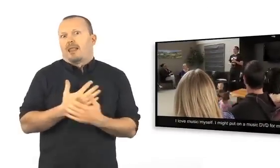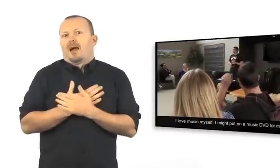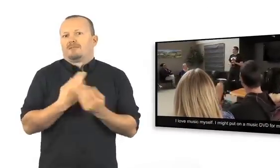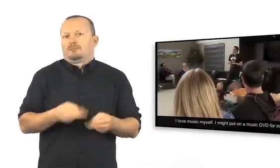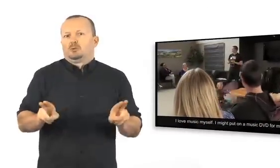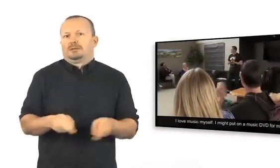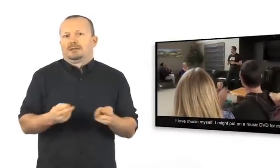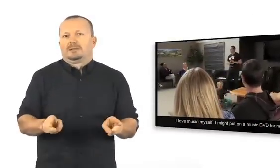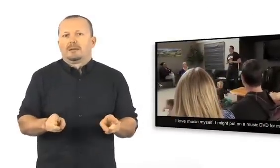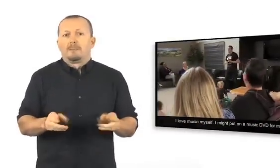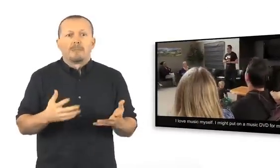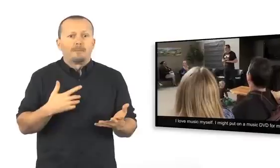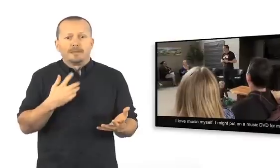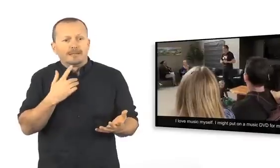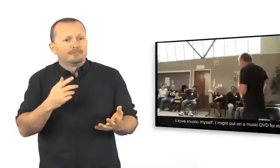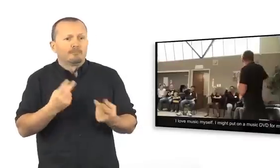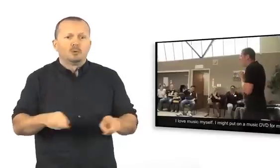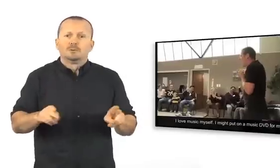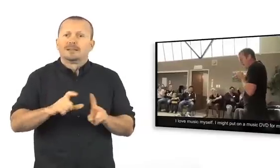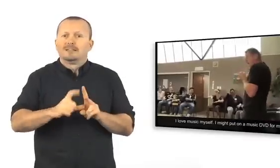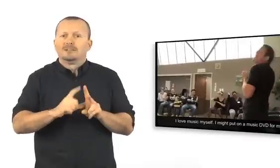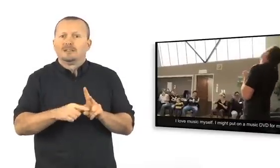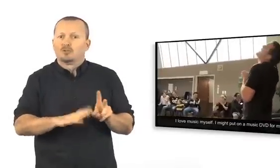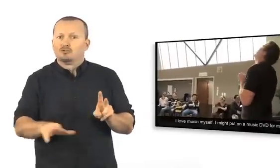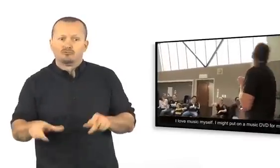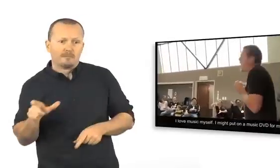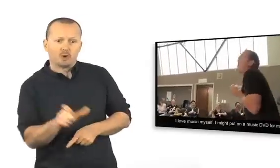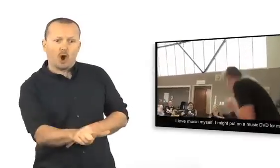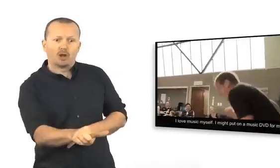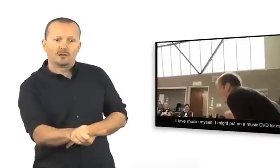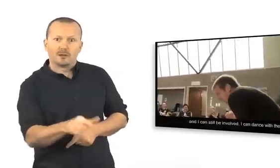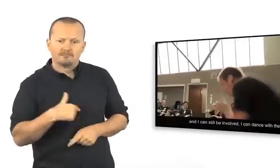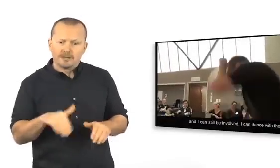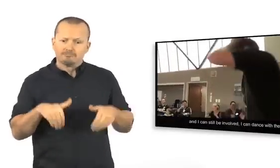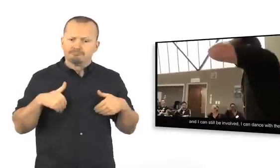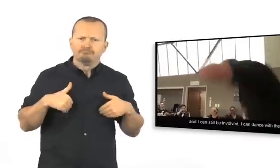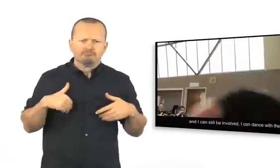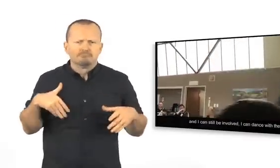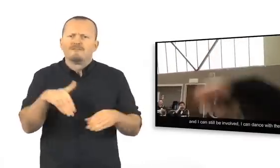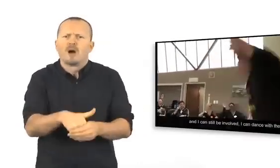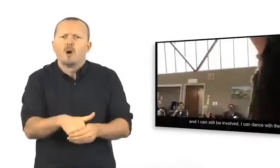I love music myself. I might put on a music DVD for my children and I can still be involved,